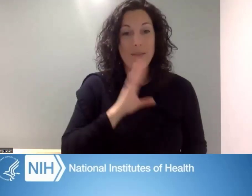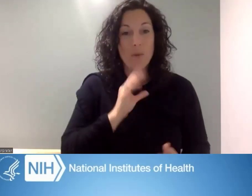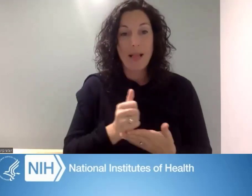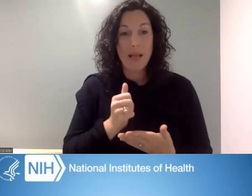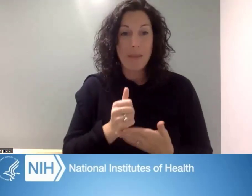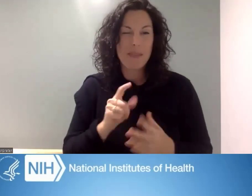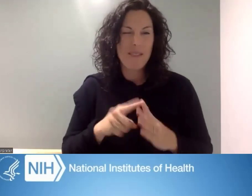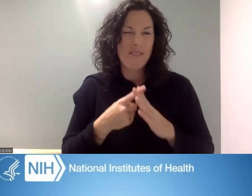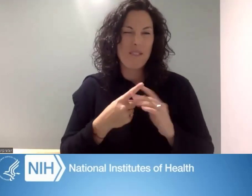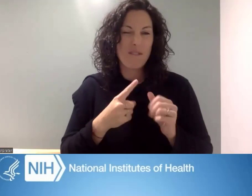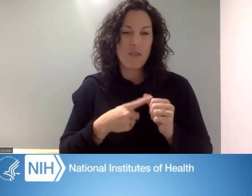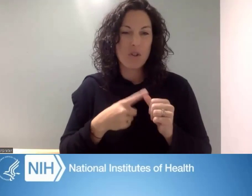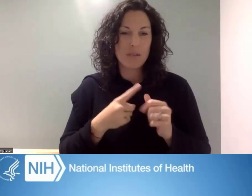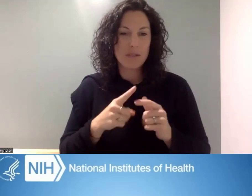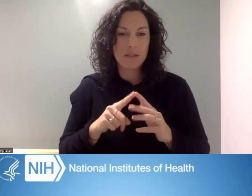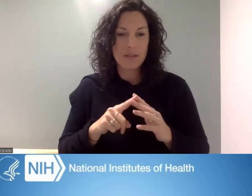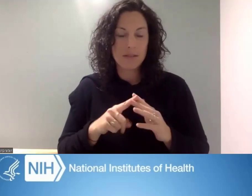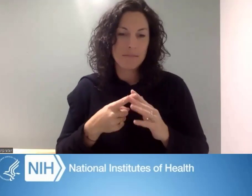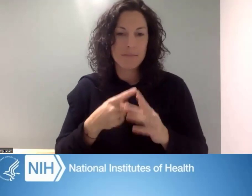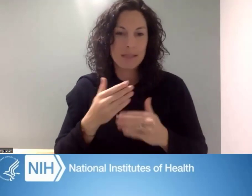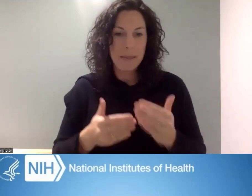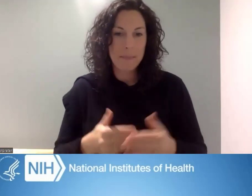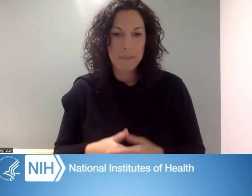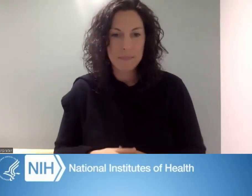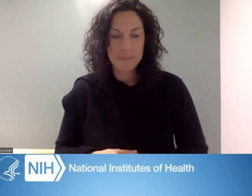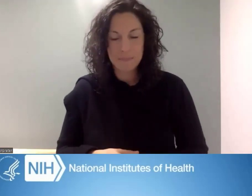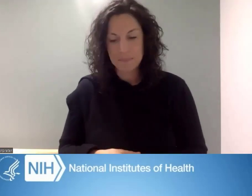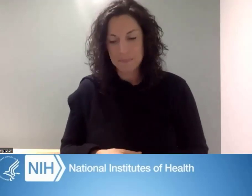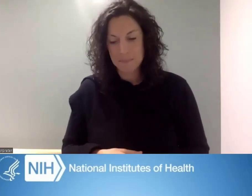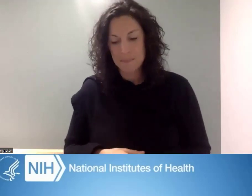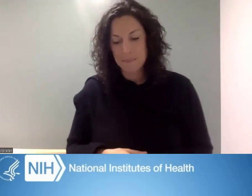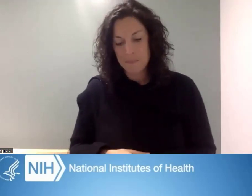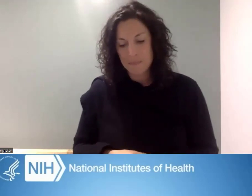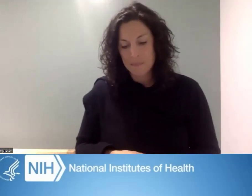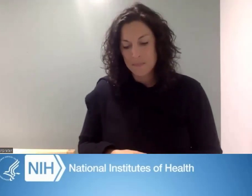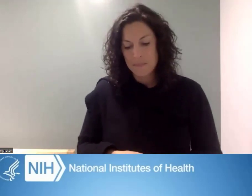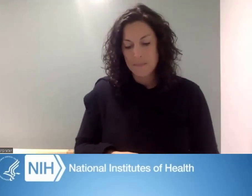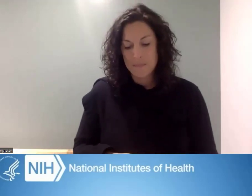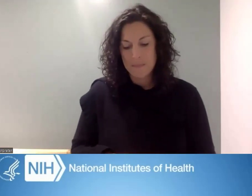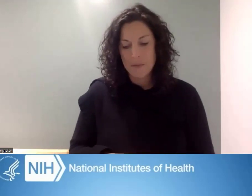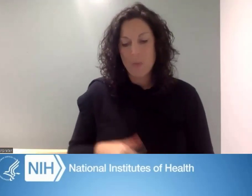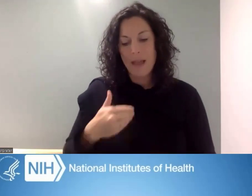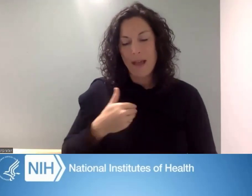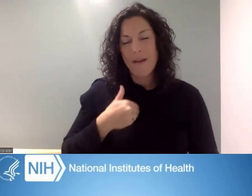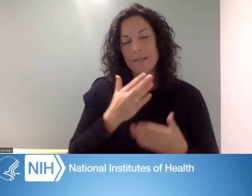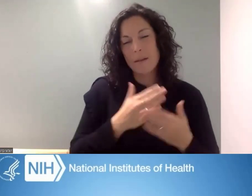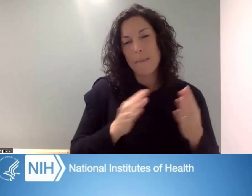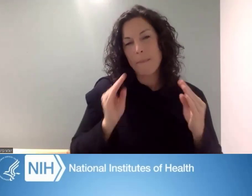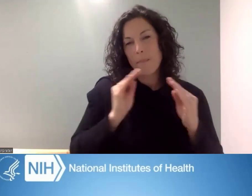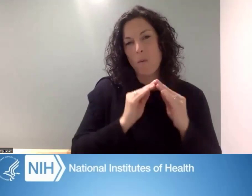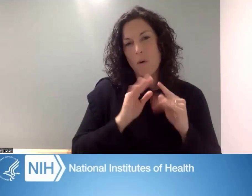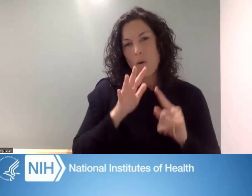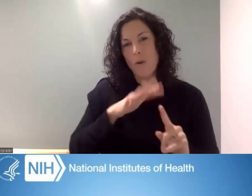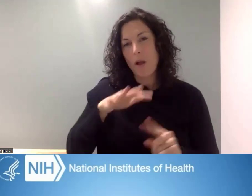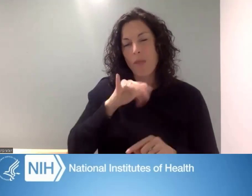Kasima Garst: Wonderful, thank you. The next few questions here, we have some more around that additional review process.